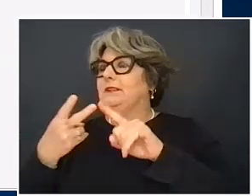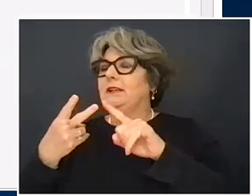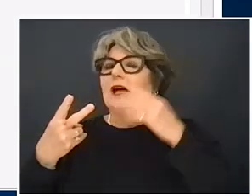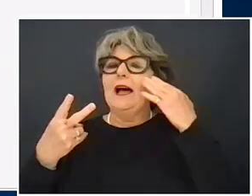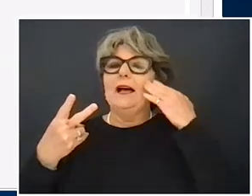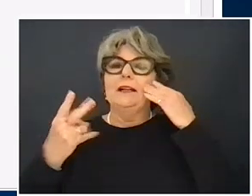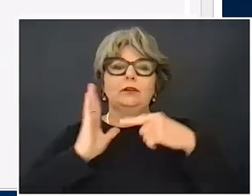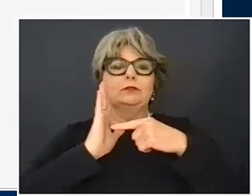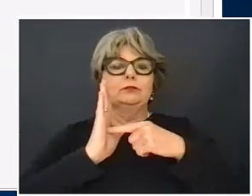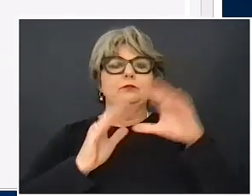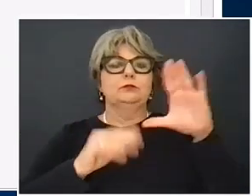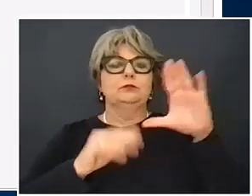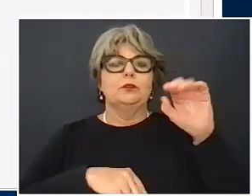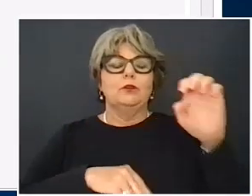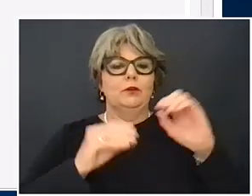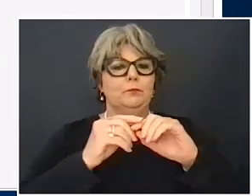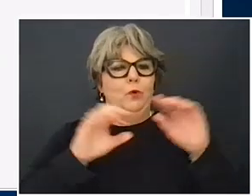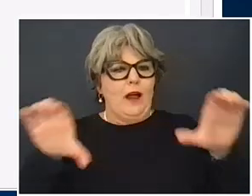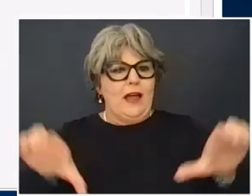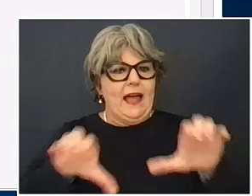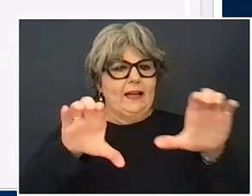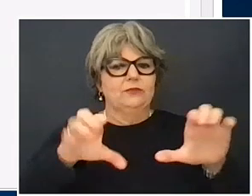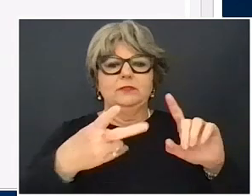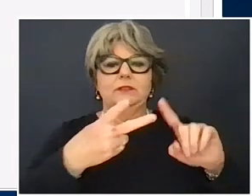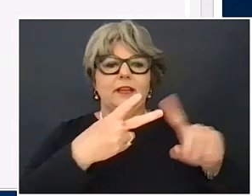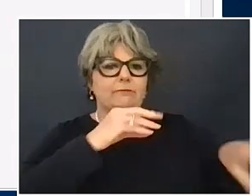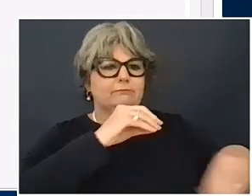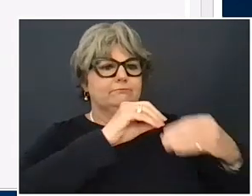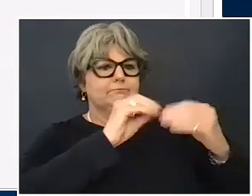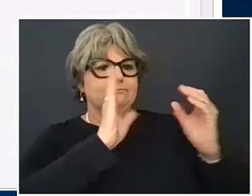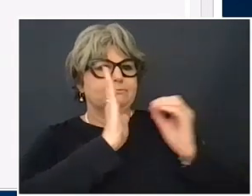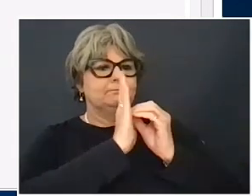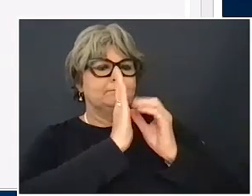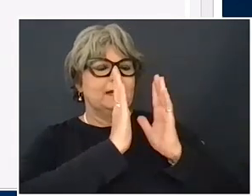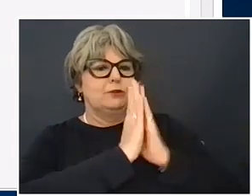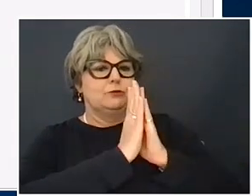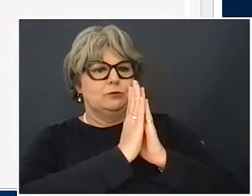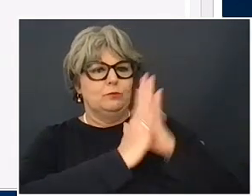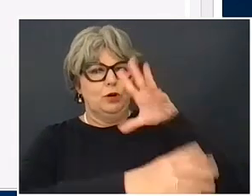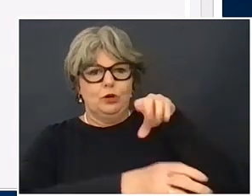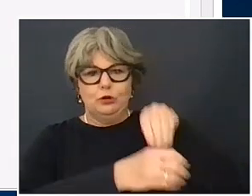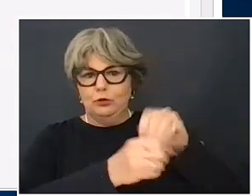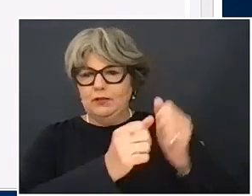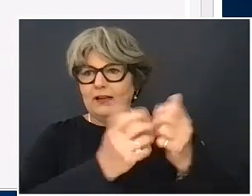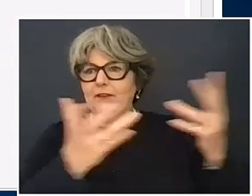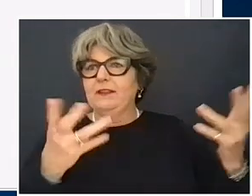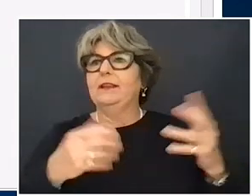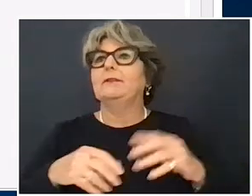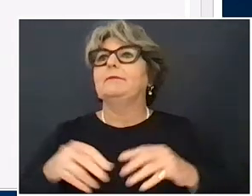similar action. If there's something else to make sure that we're capturing everything. Yeah, I would say probation show cause